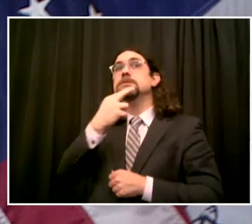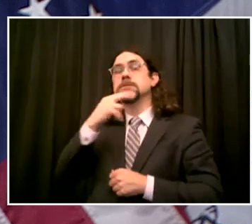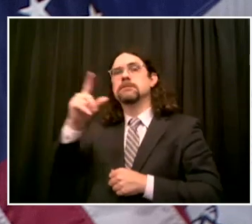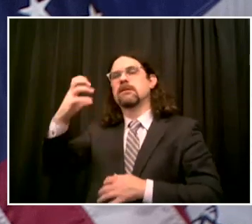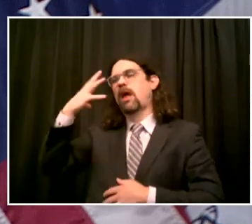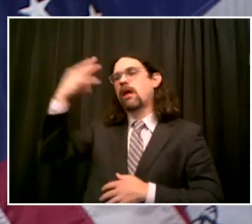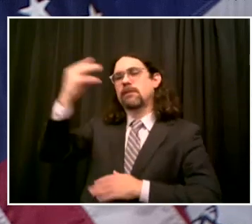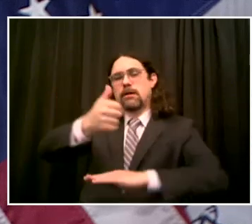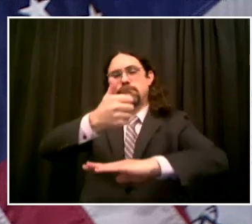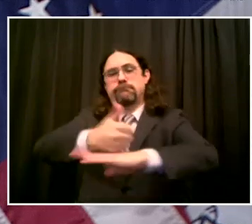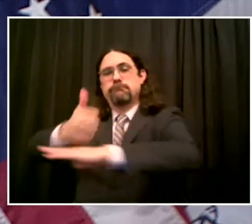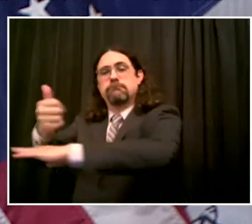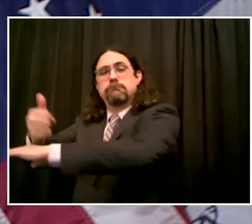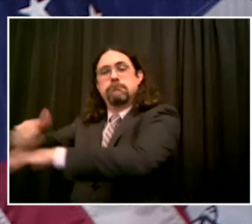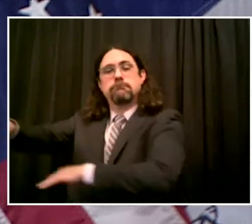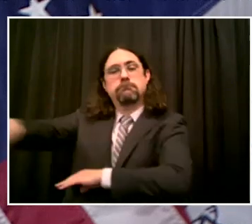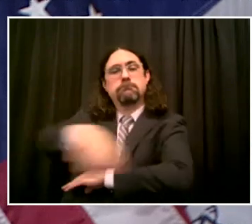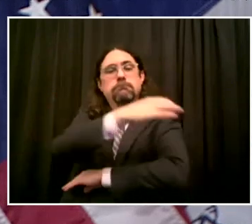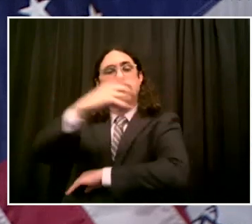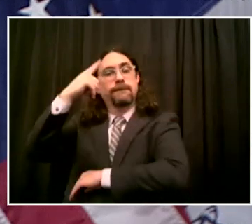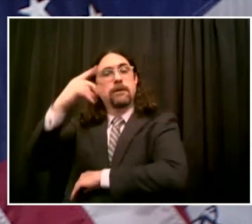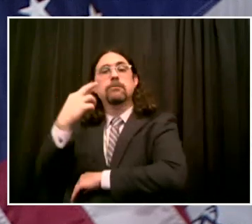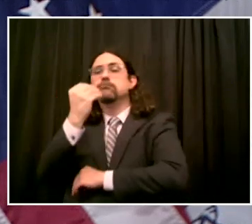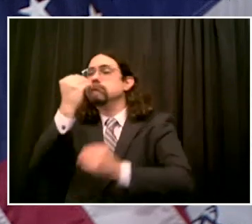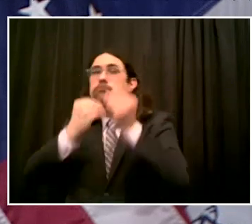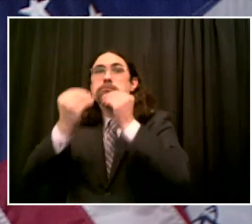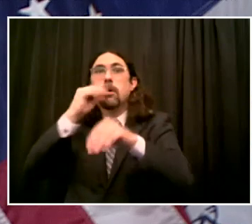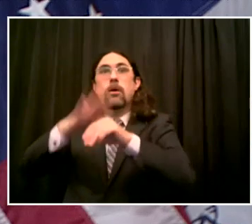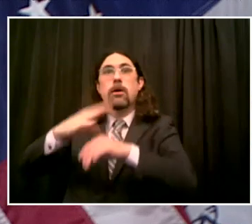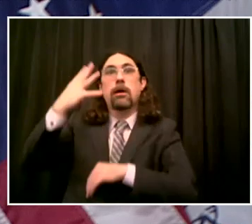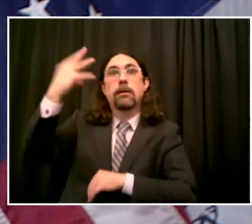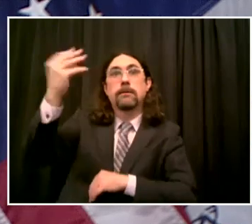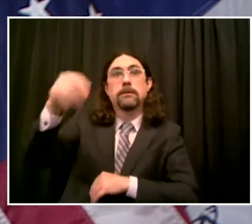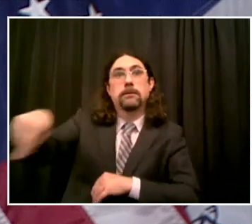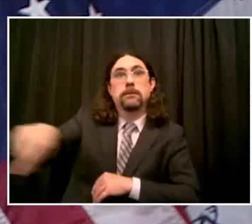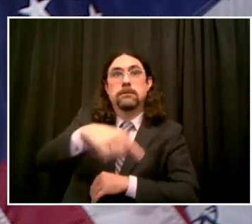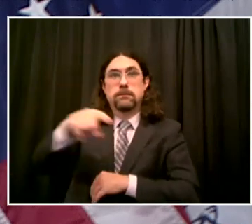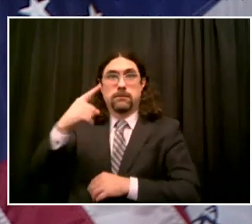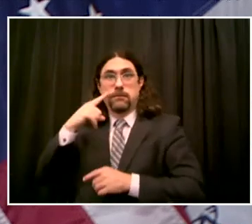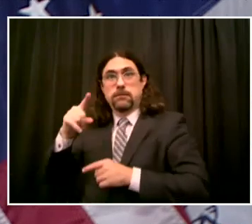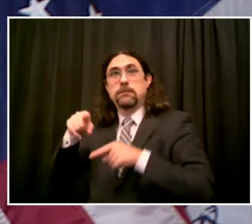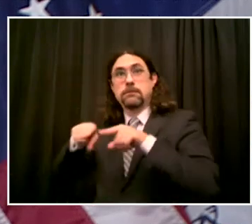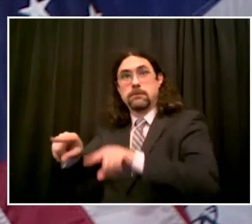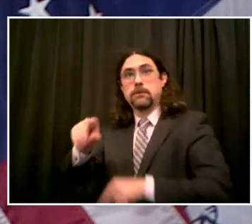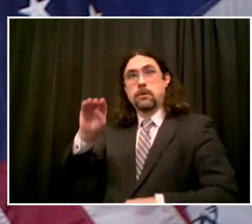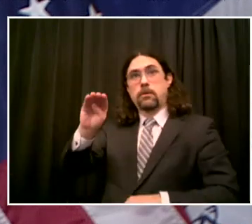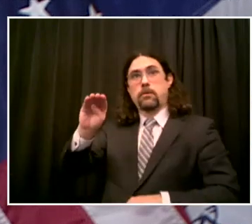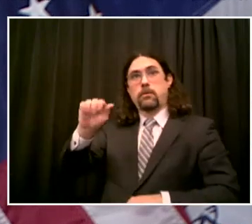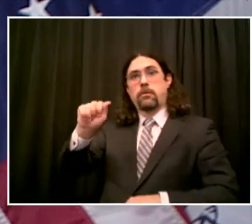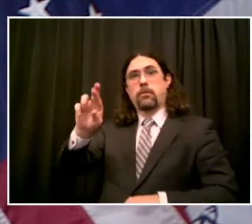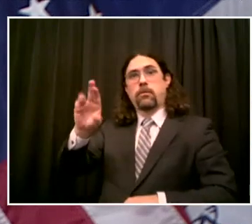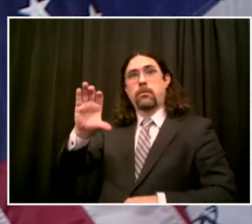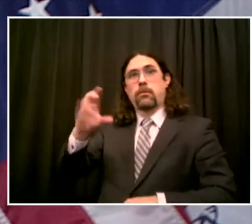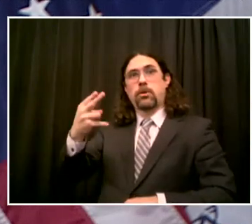COLLECTION OF OUTDOOR FEES FROM UOTDOOR SIDEWALK CAFES FROM MARCH 1st, 2020 THROUGH